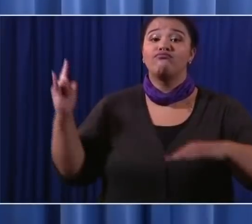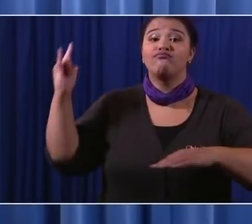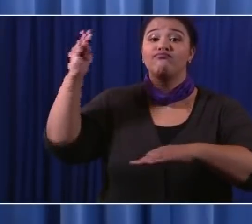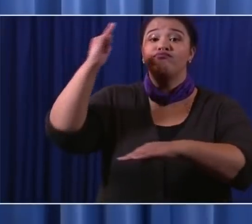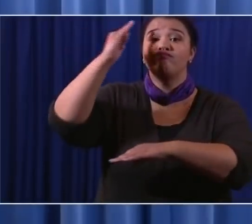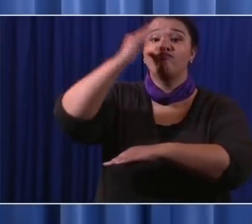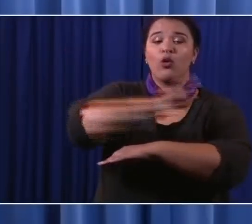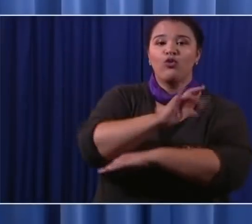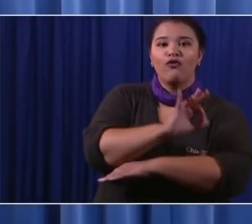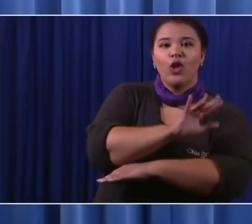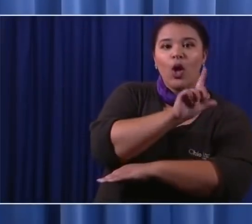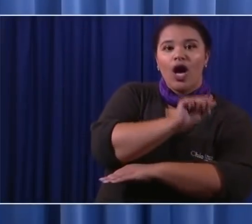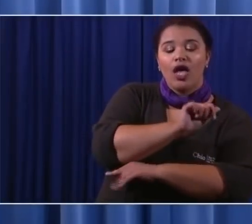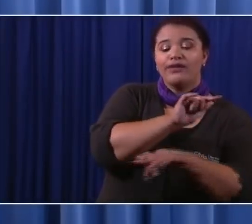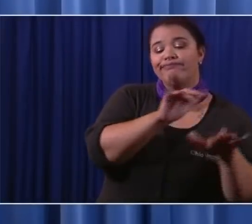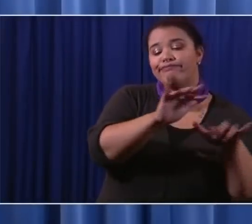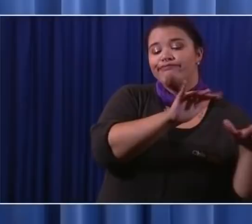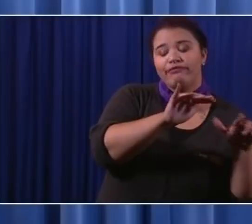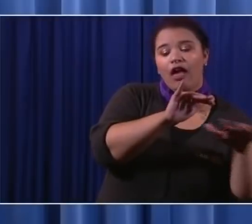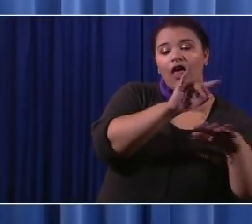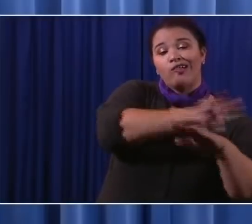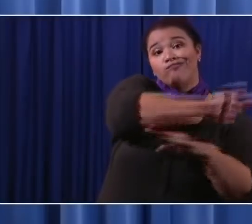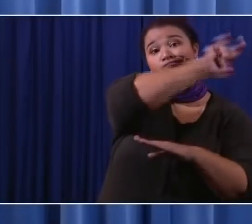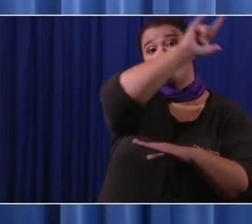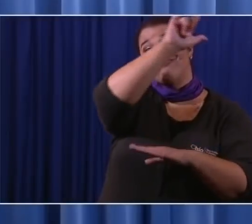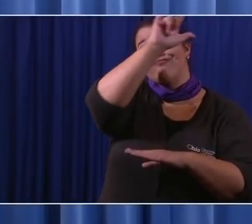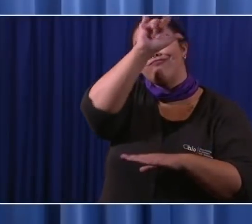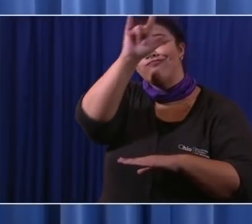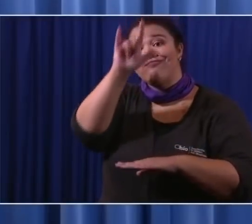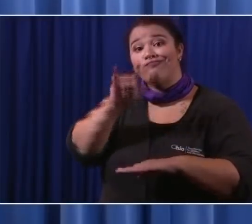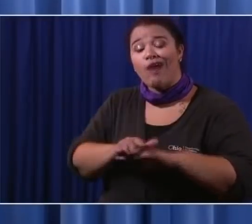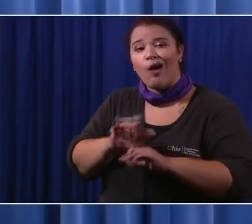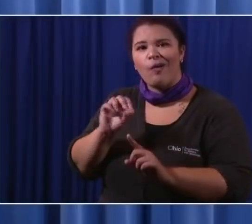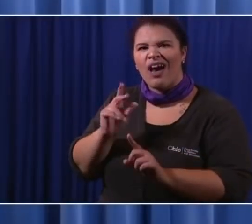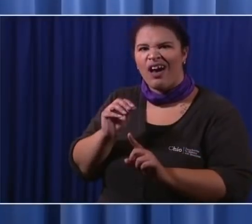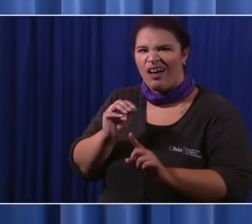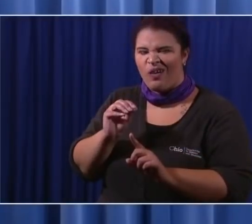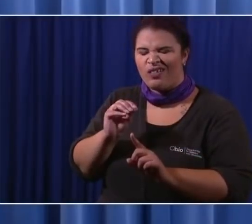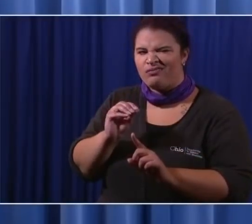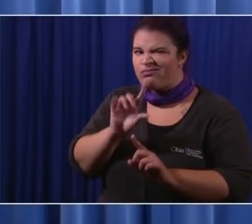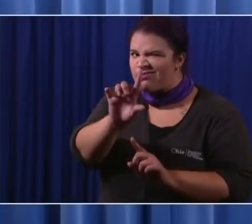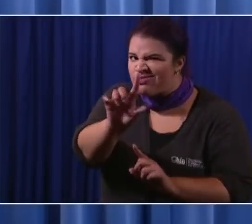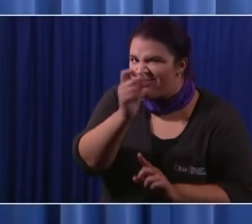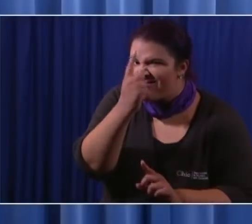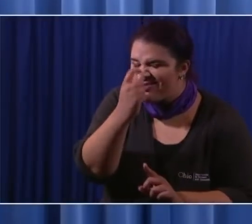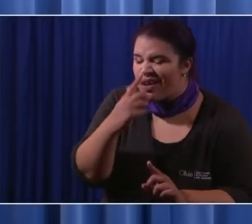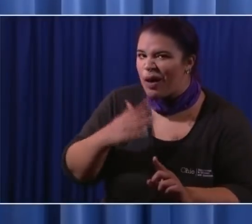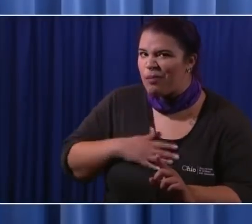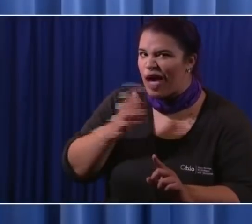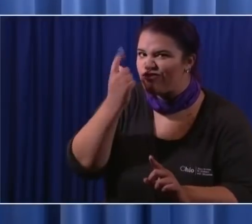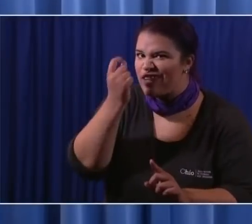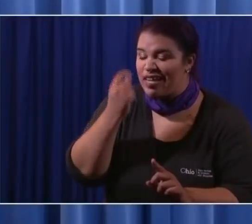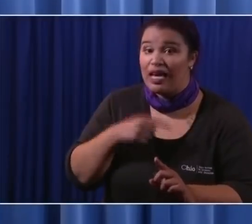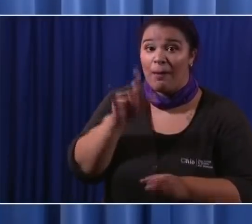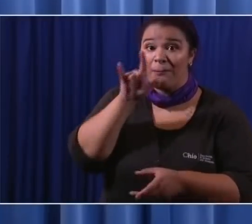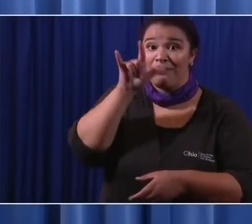AS BAR OWNERS INCREASE AND PERHAPS MORE TESTING IS DONE AND THAT'S AFFECTING THAT. BUT ALSO A LOT OF PEOPLE TRAVEL IN AIRPLANES THROUGH THE STATE OF OHIO FROM FLORIDA.